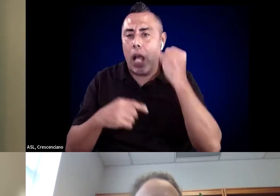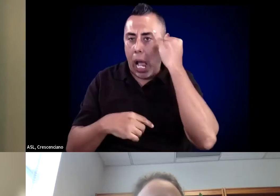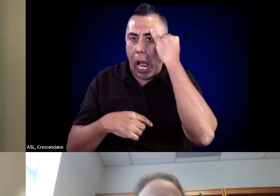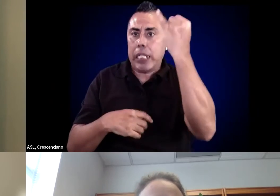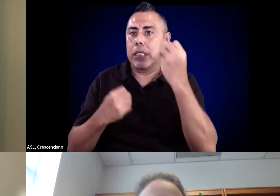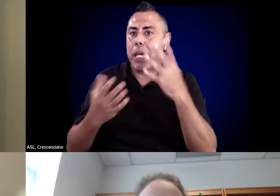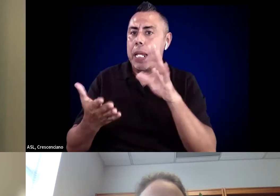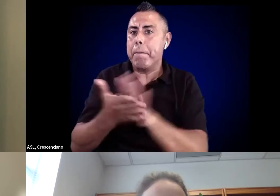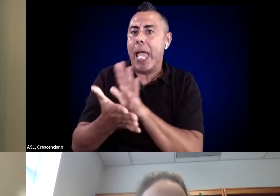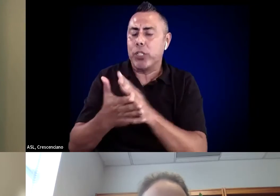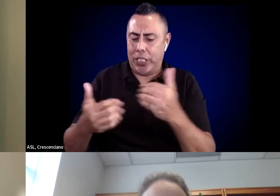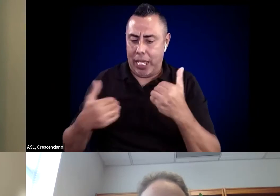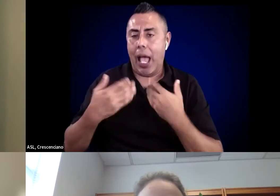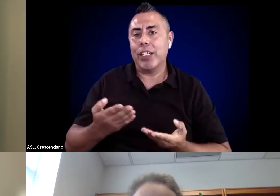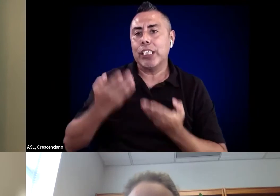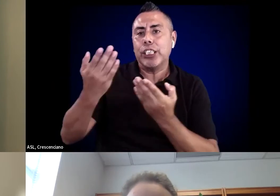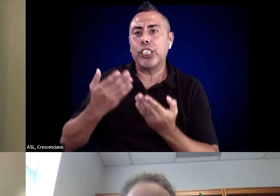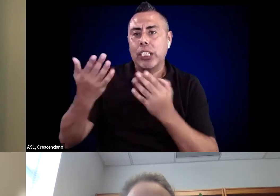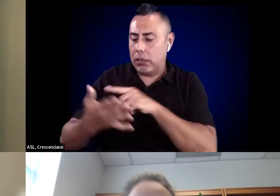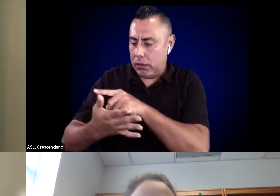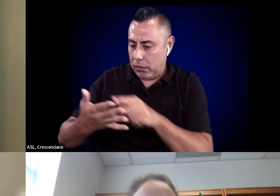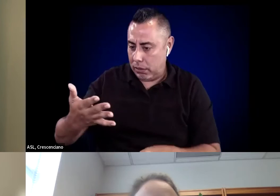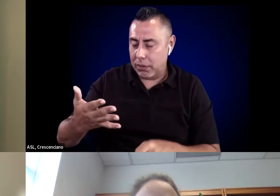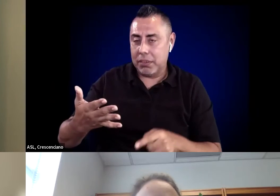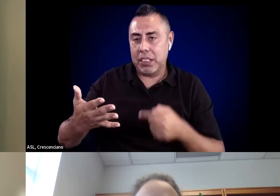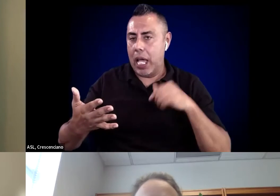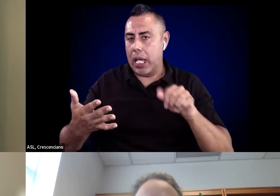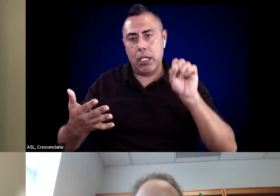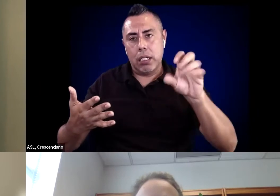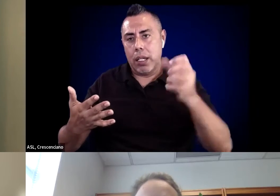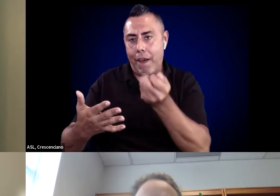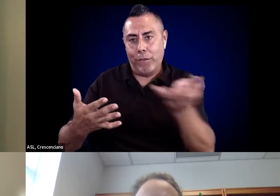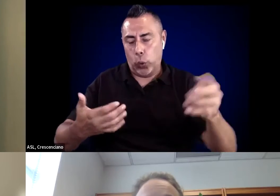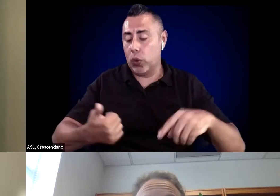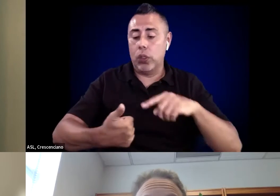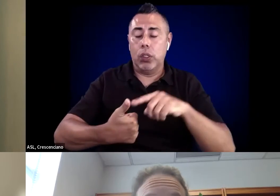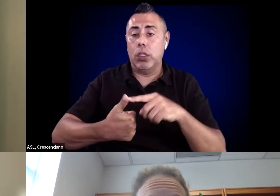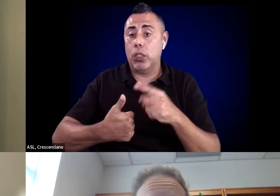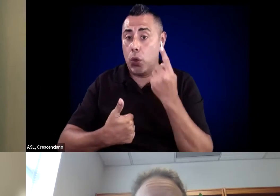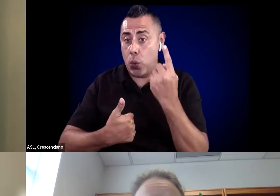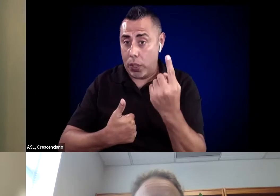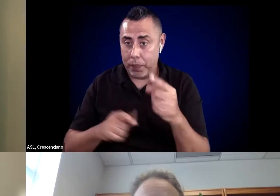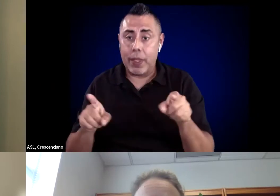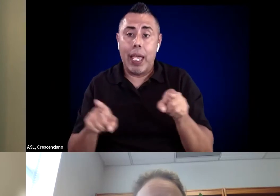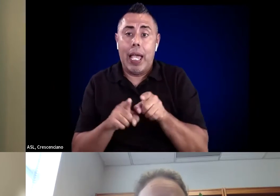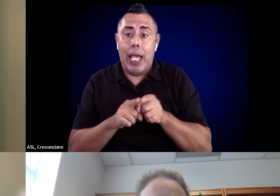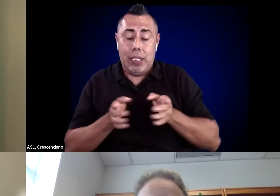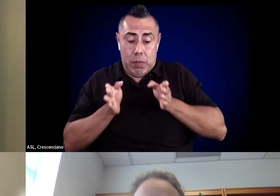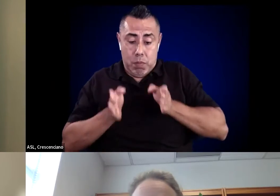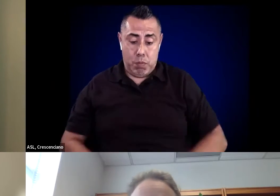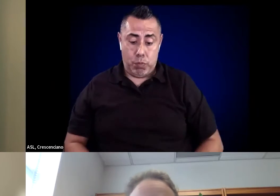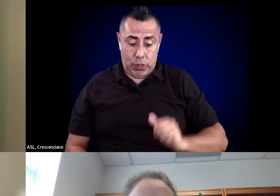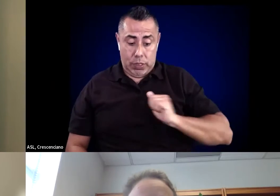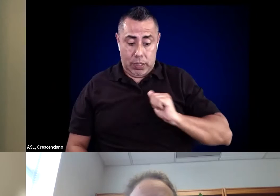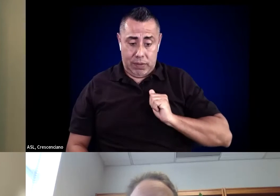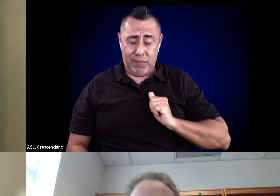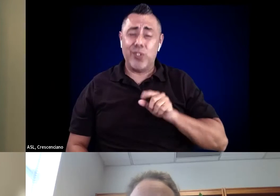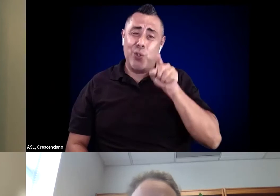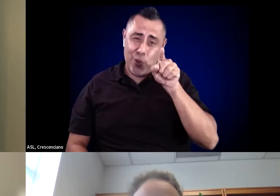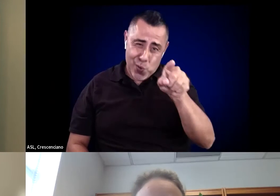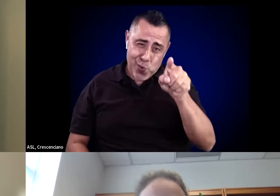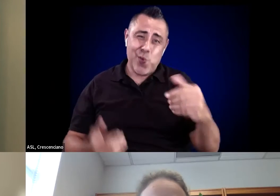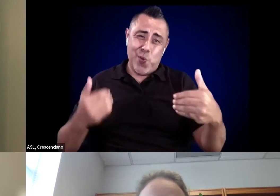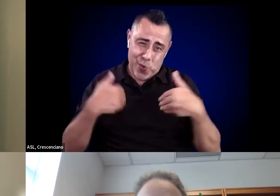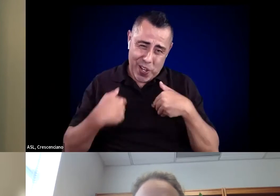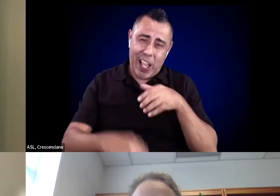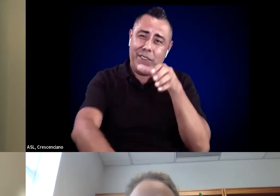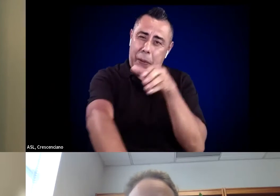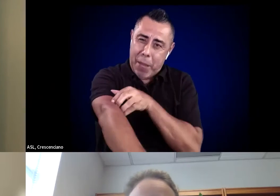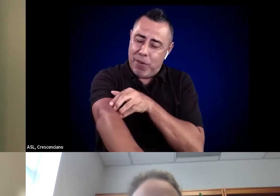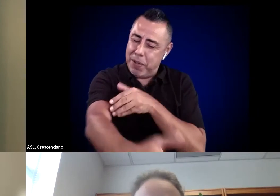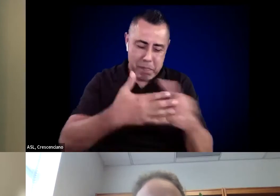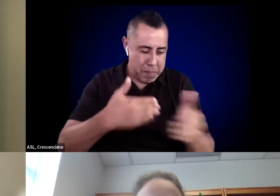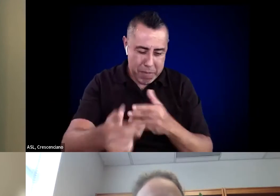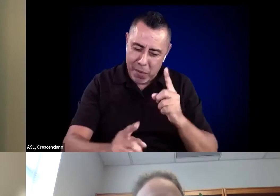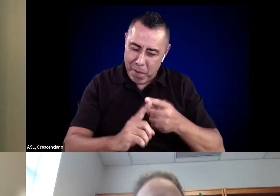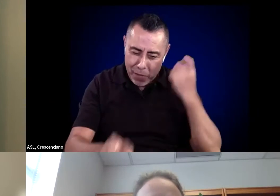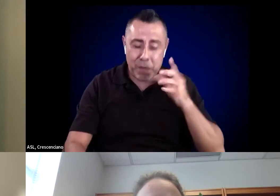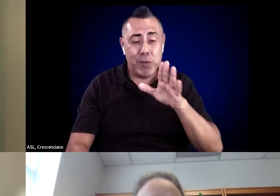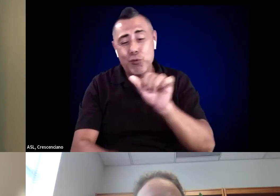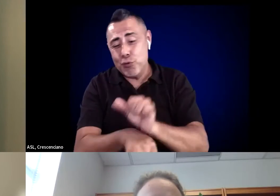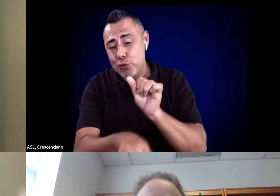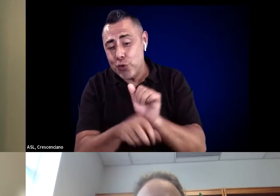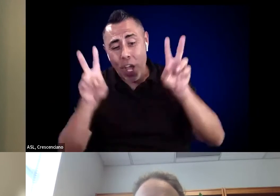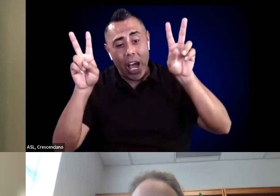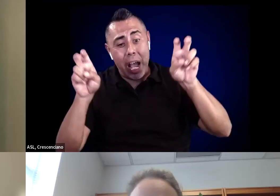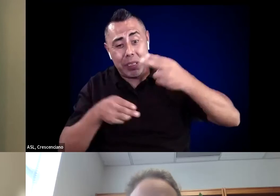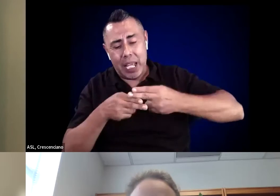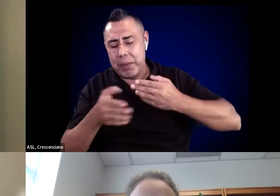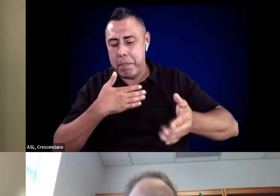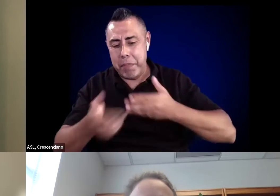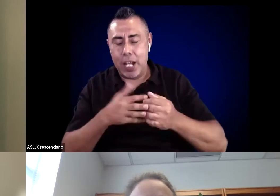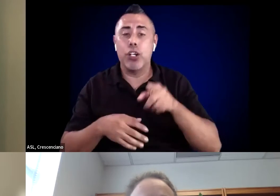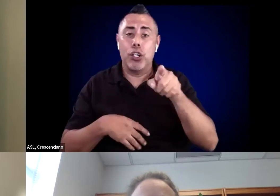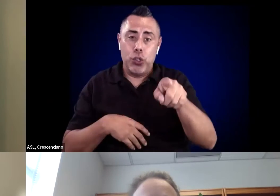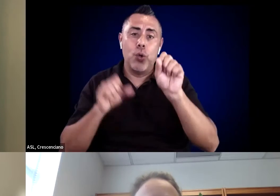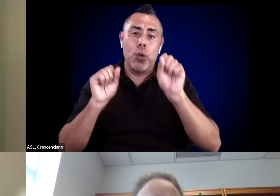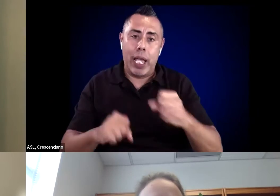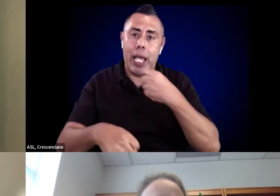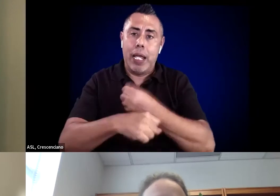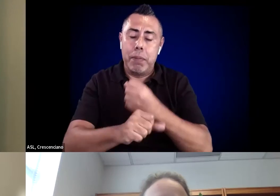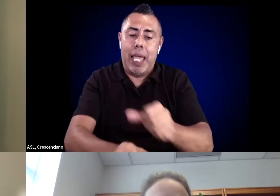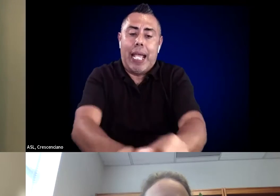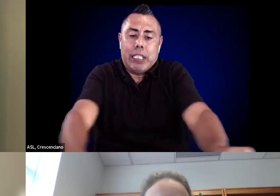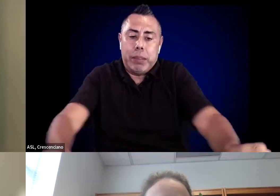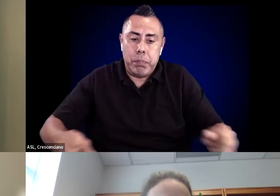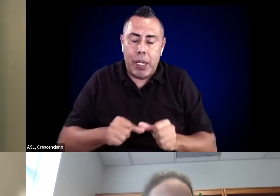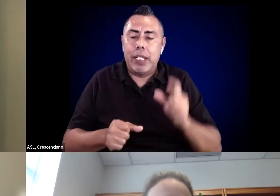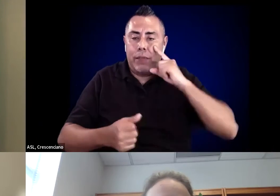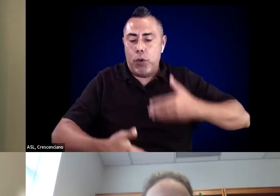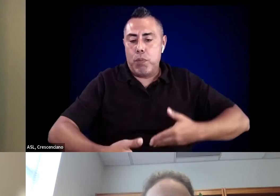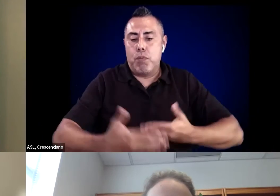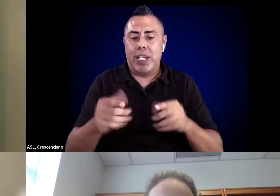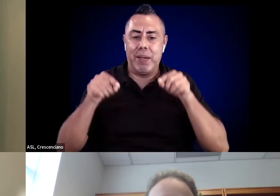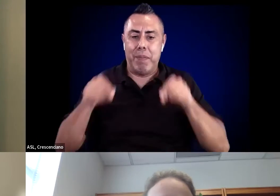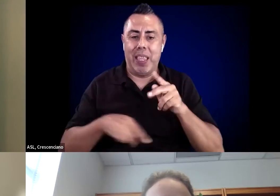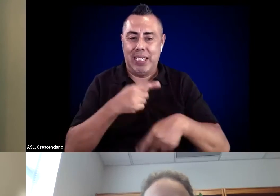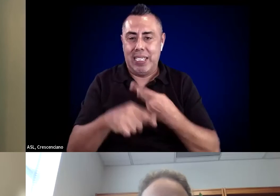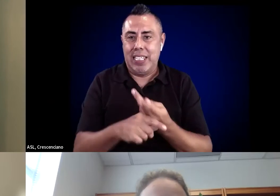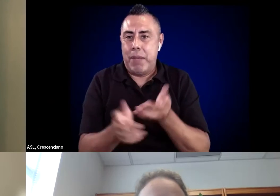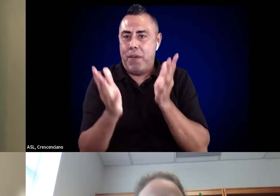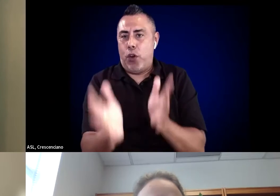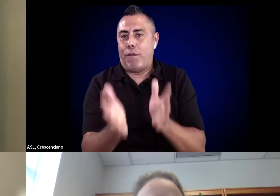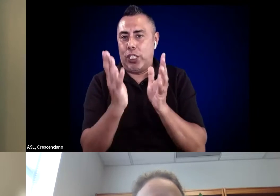Rebecca Tarvin (she/her): Um, i'll just mention a few um. One is to you know, as an individual. You certainly have within your power, no matter where you're from, or what your job title is to make space for conversations like this um, and to try to make change at whatever effort you can.